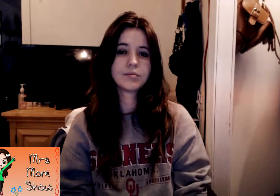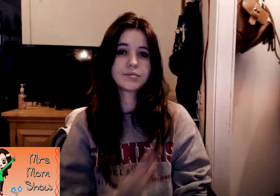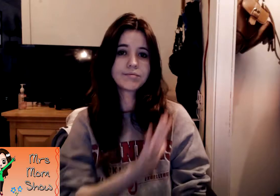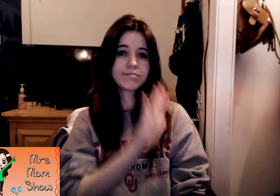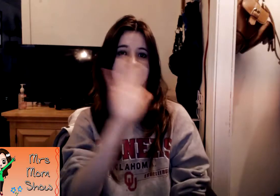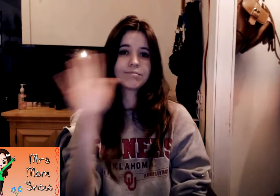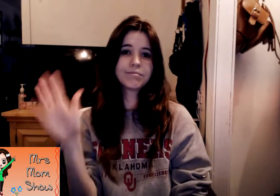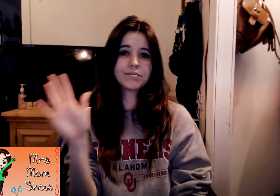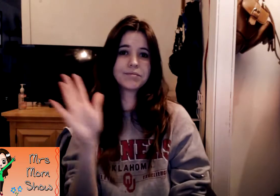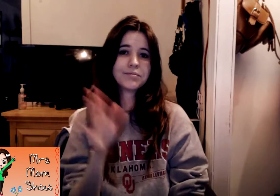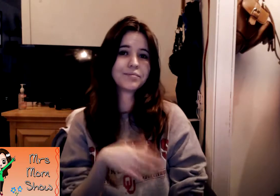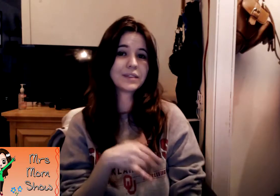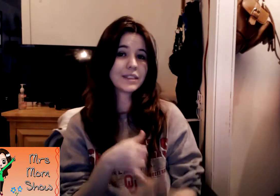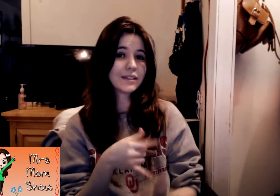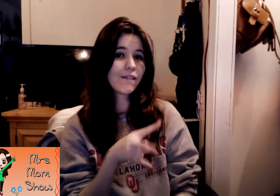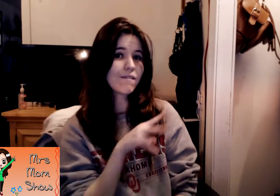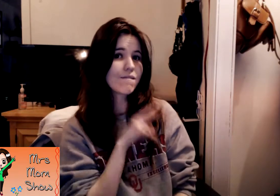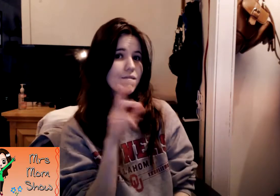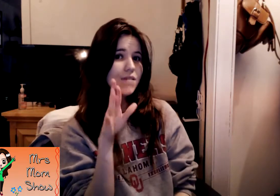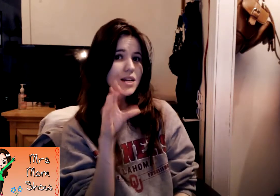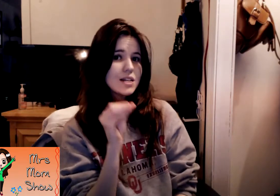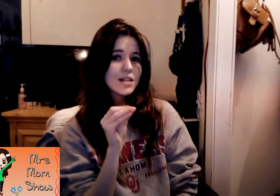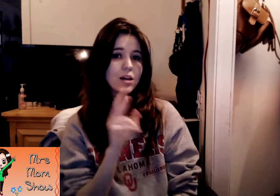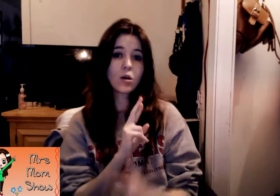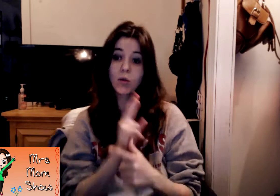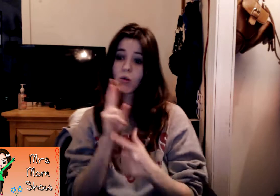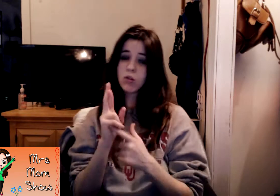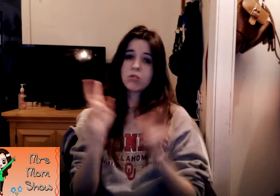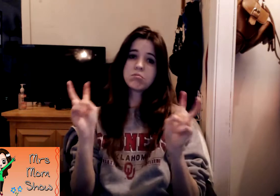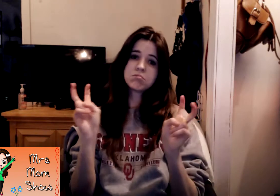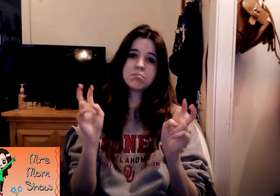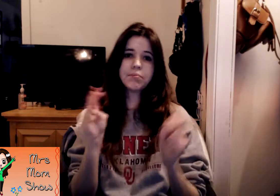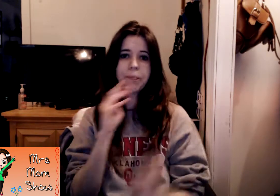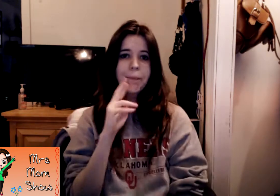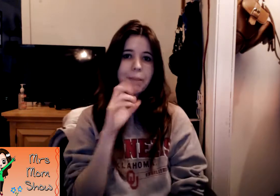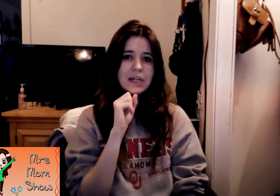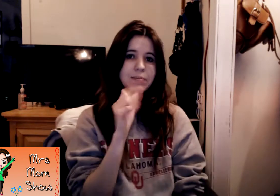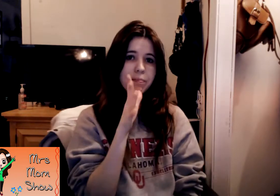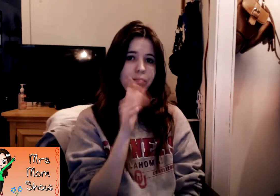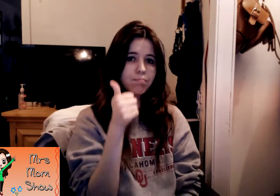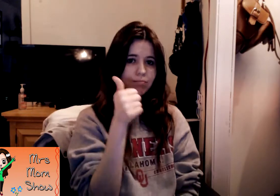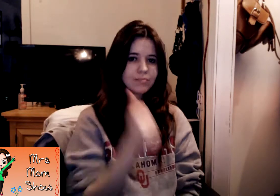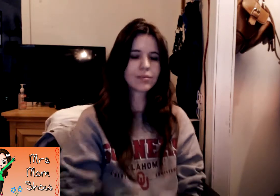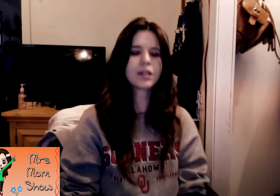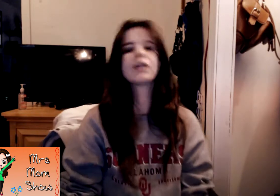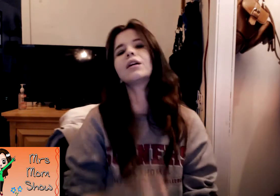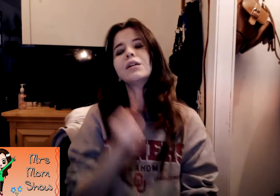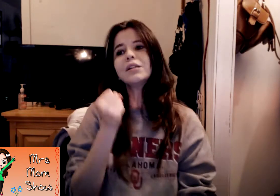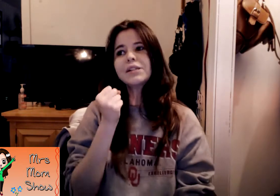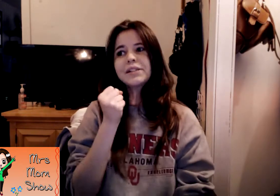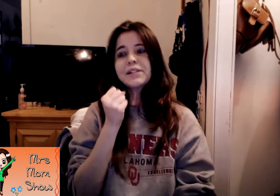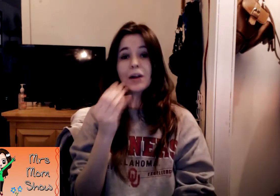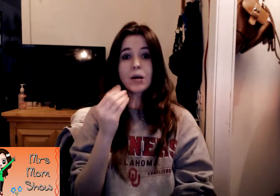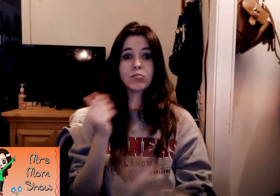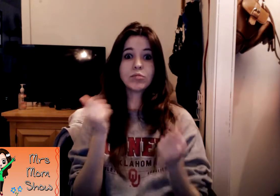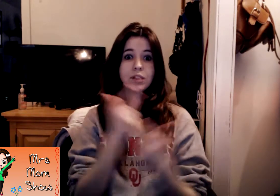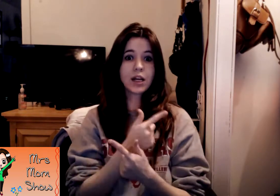Hi! It's Vero, or "Mrs. Mom". So, today,